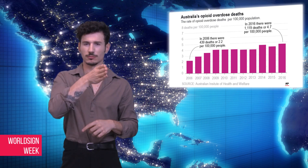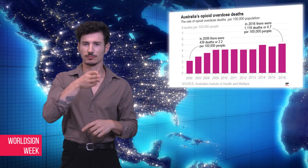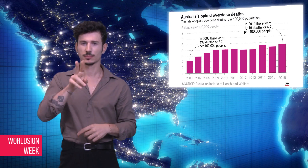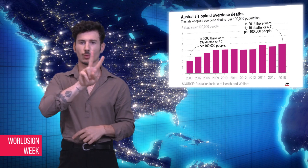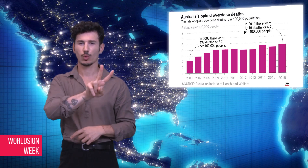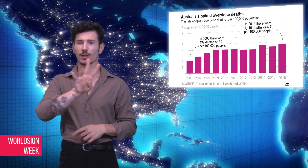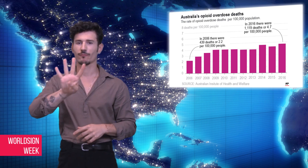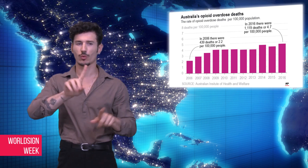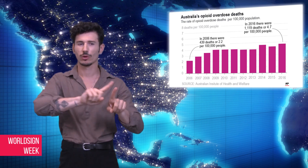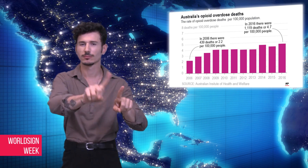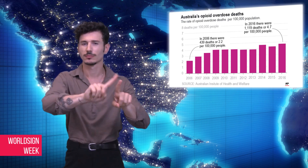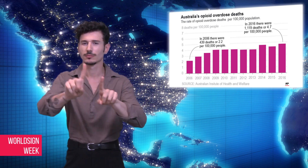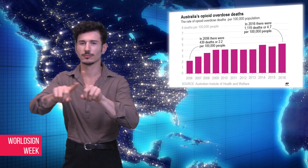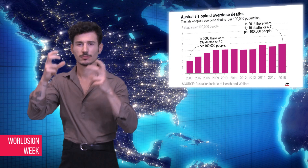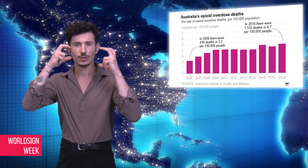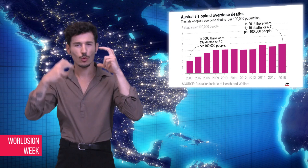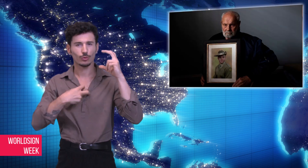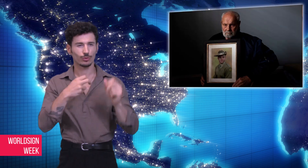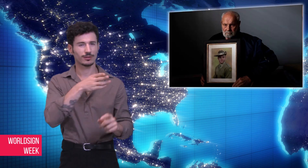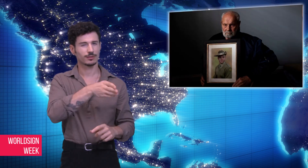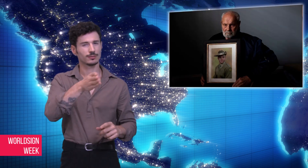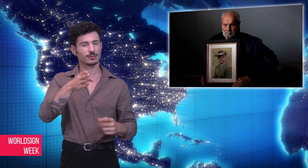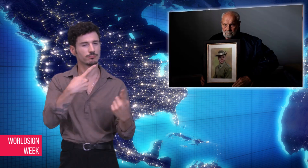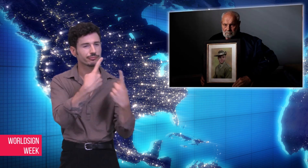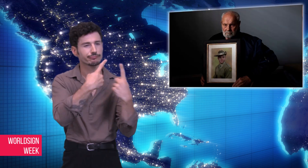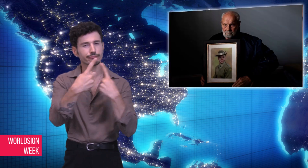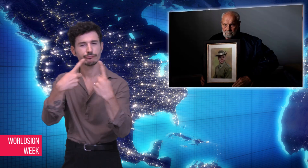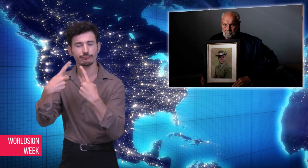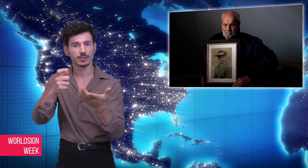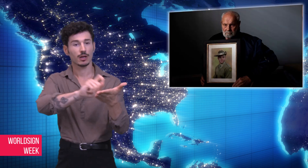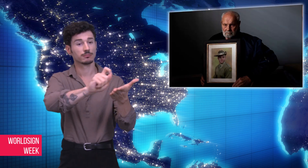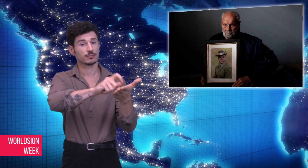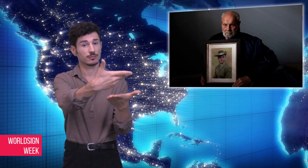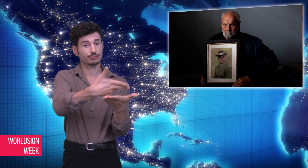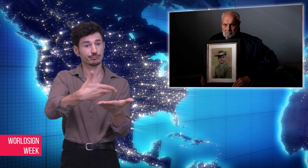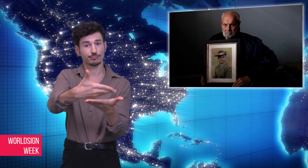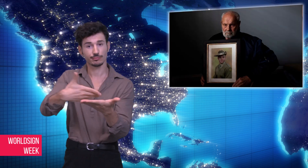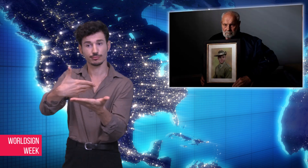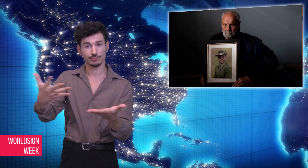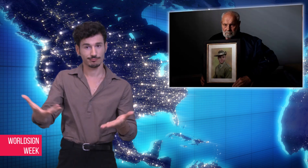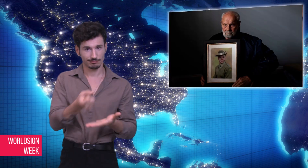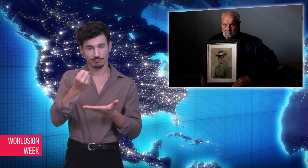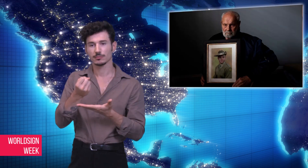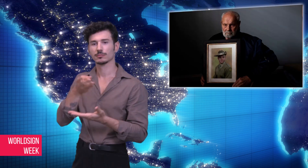twenty-three different medications from sixteen